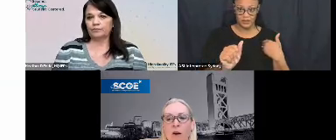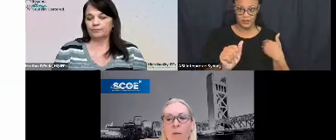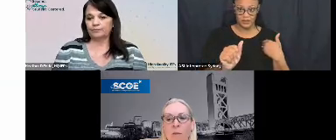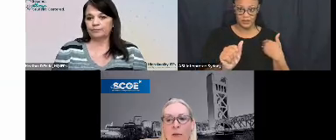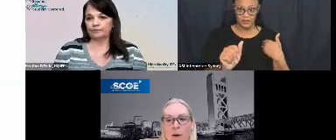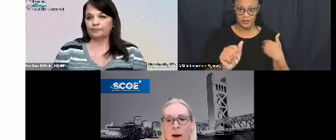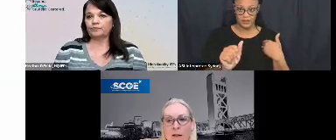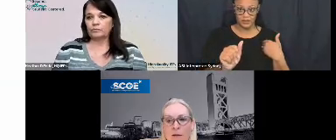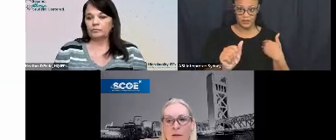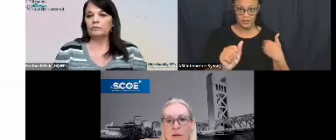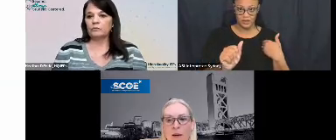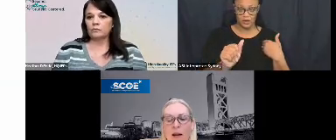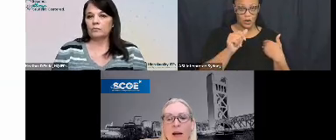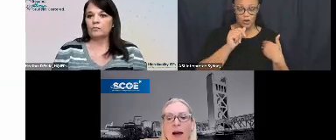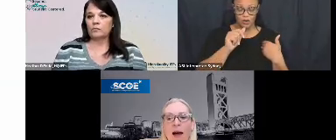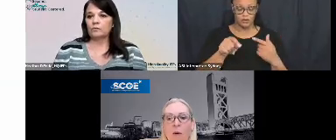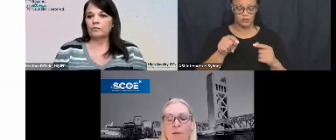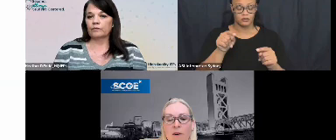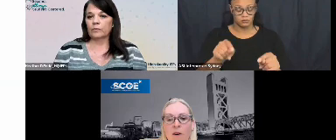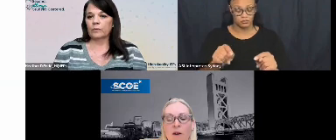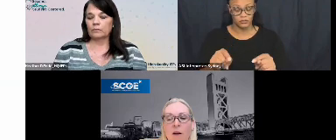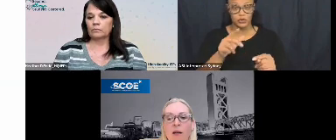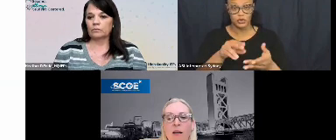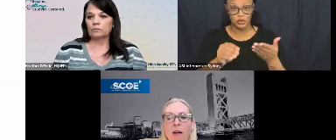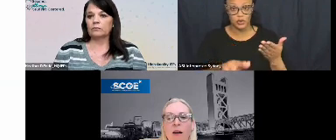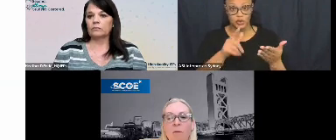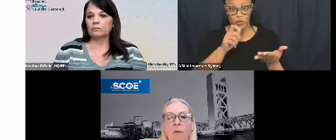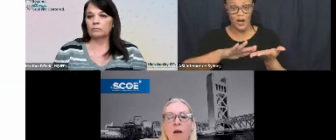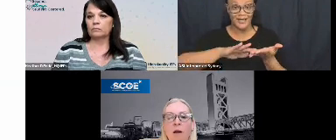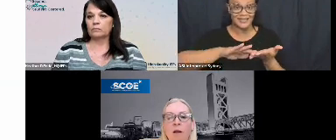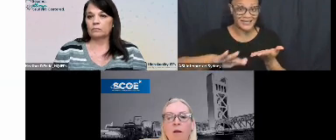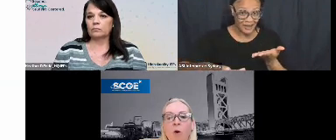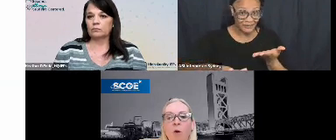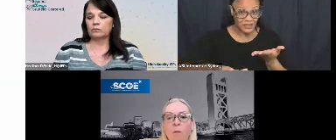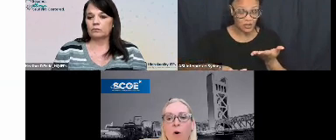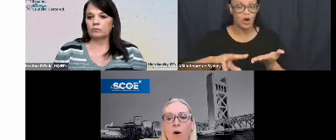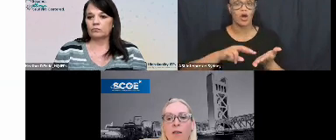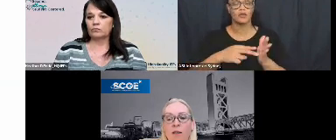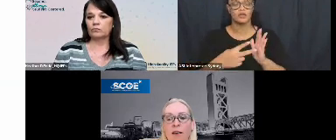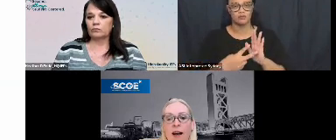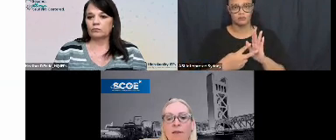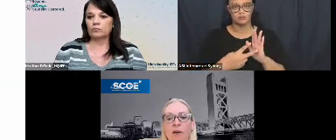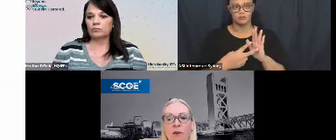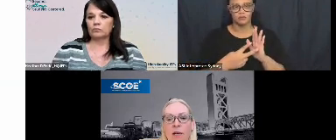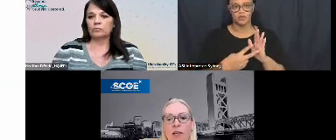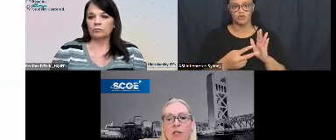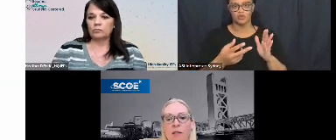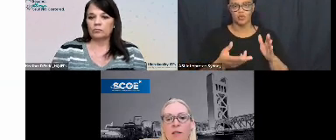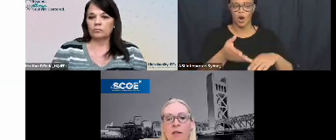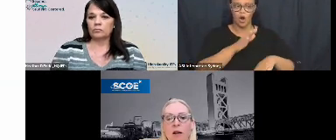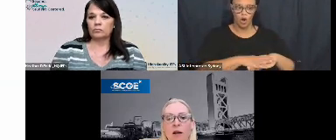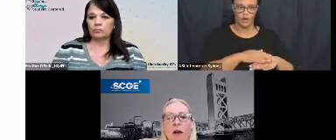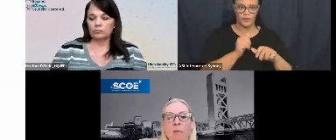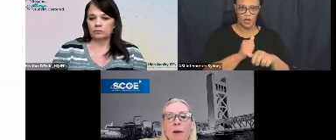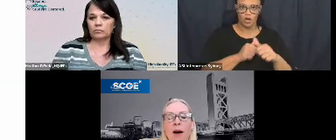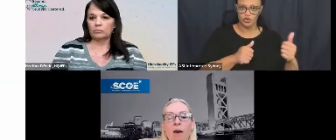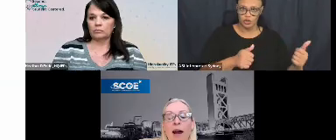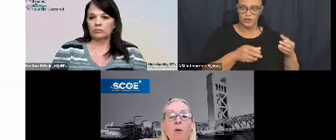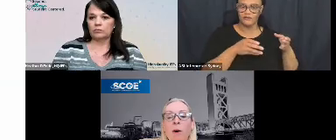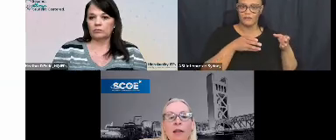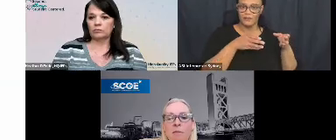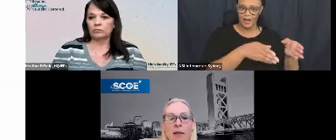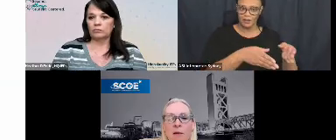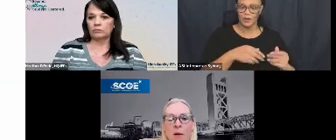are on the Alt pathway. However, um local boards can have conversations about everyone has to meet